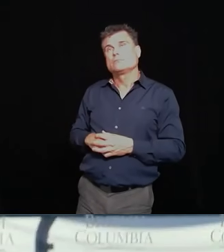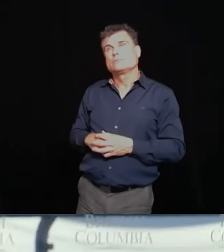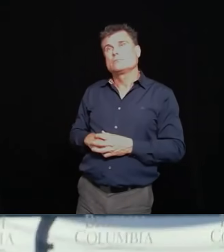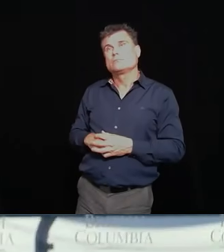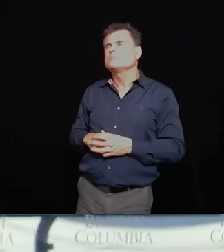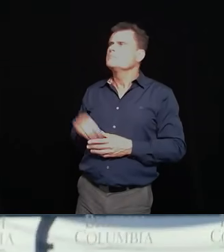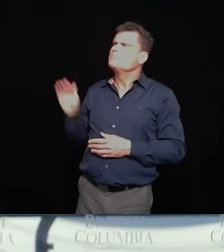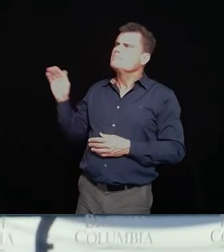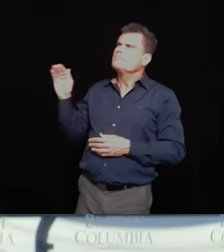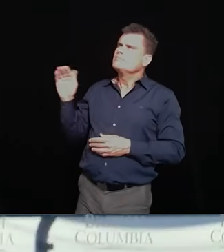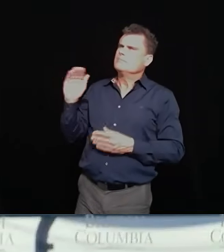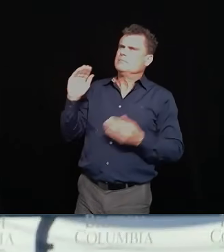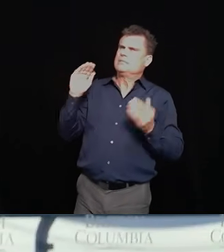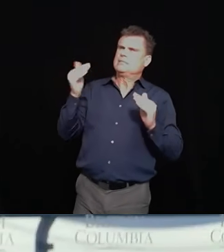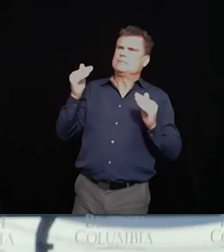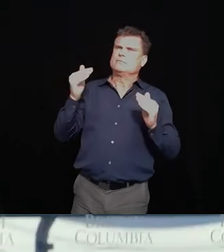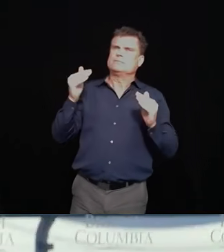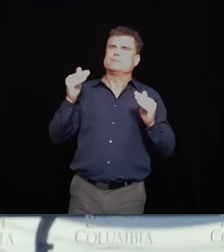that we have been actively working on all